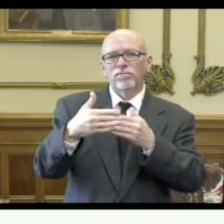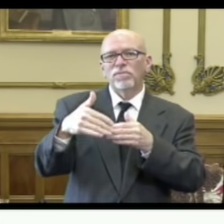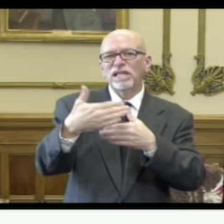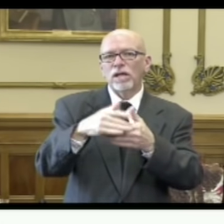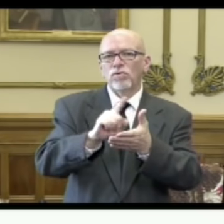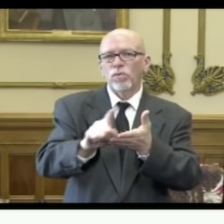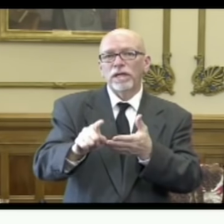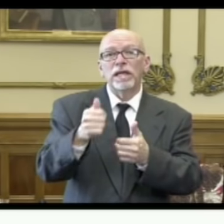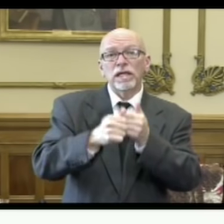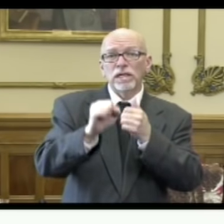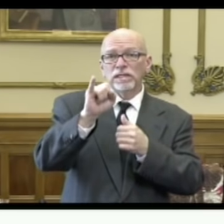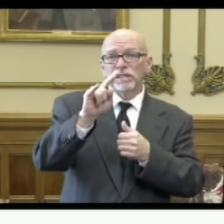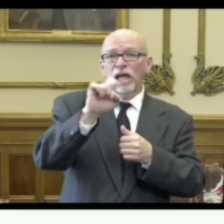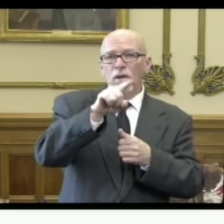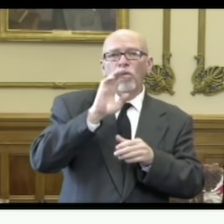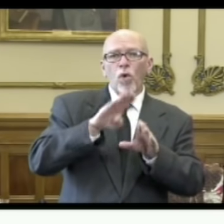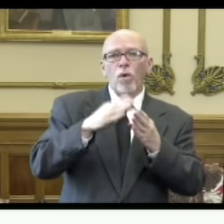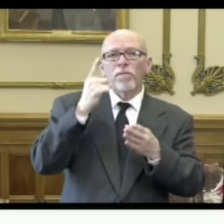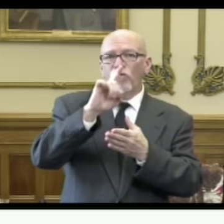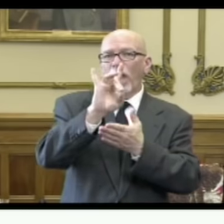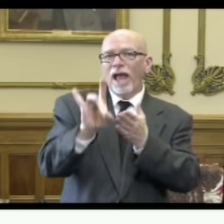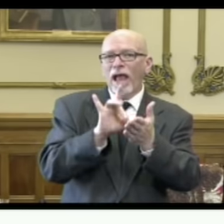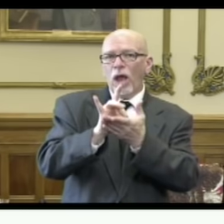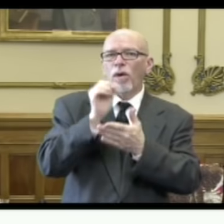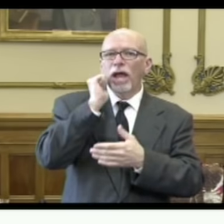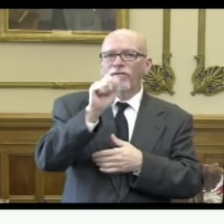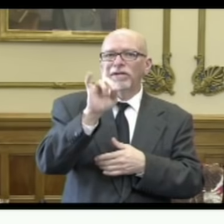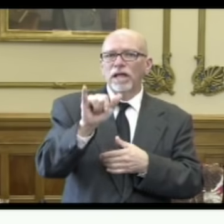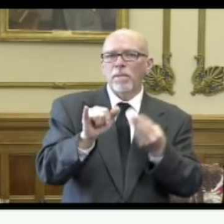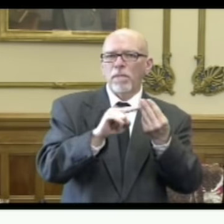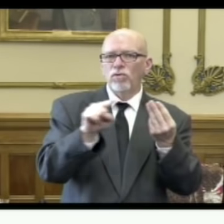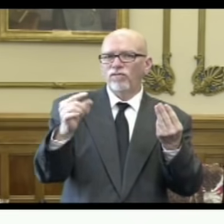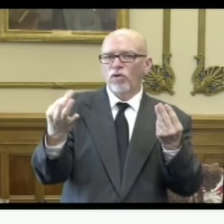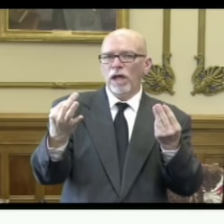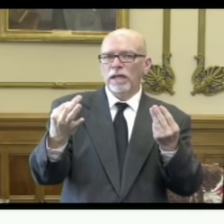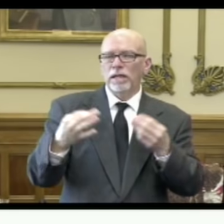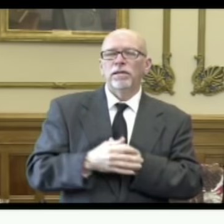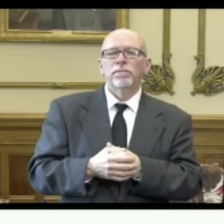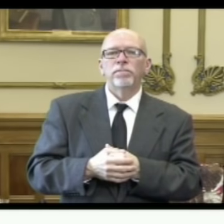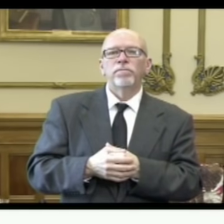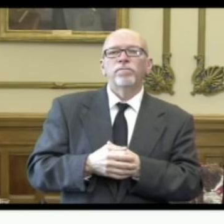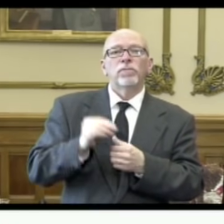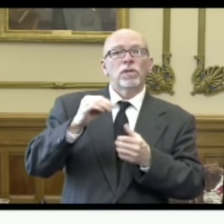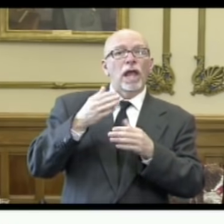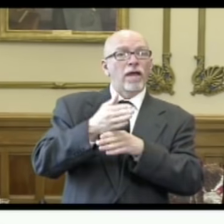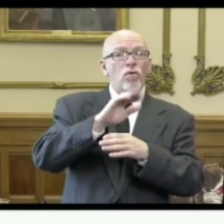GUARD ARMORIES AND THE NEXT 7 DAYS WITH 50 SITES TOTAL TO BE OPEN. AND THE FOLLOWING WEEK.